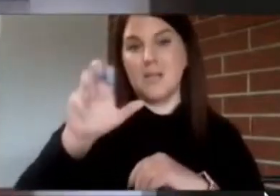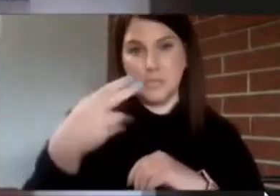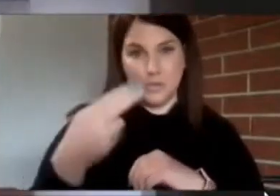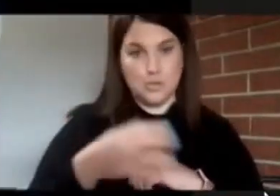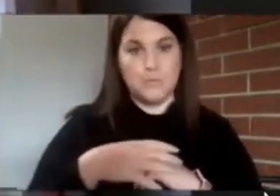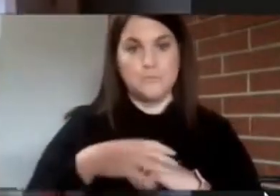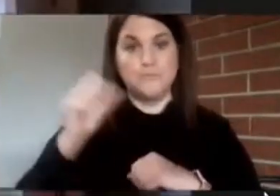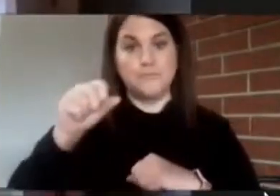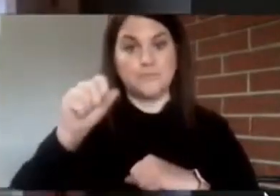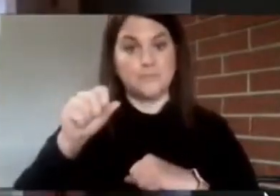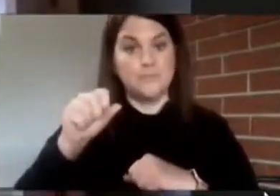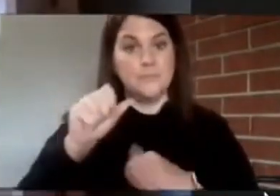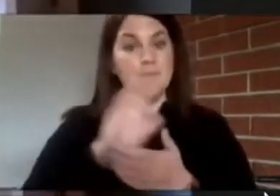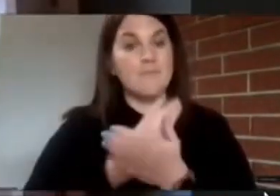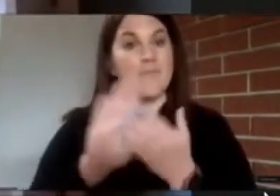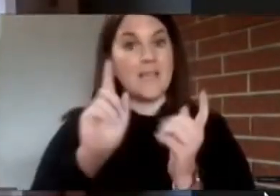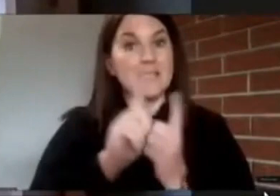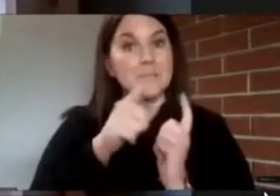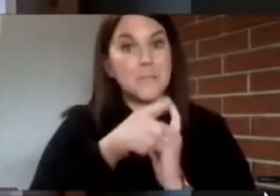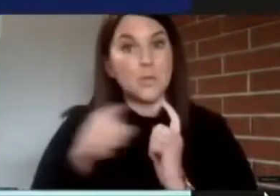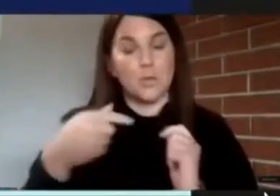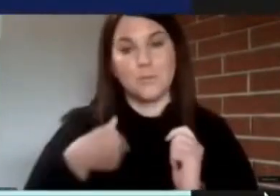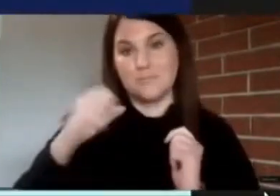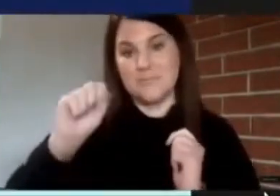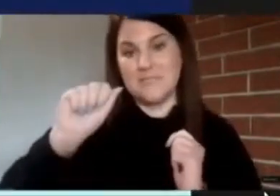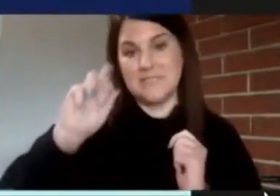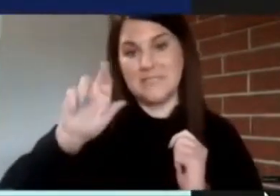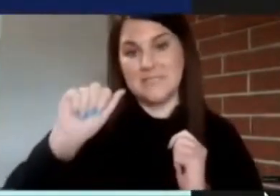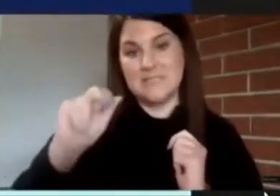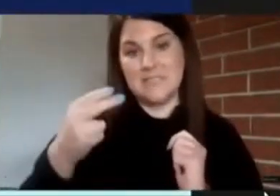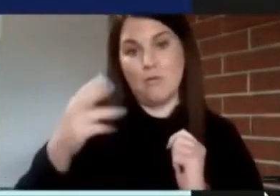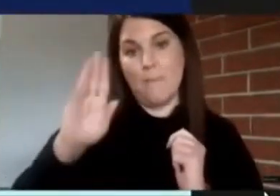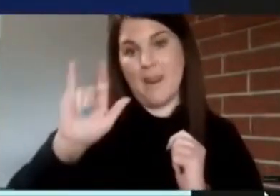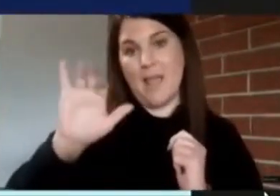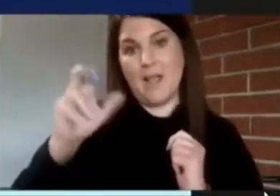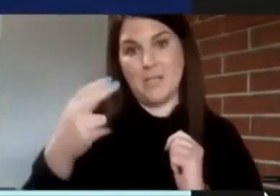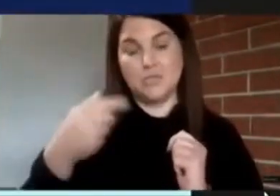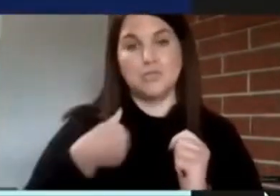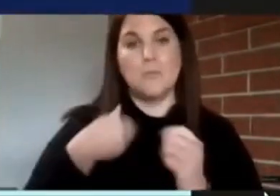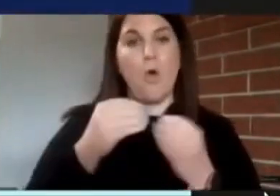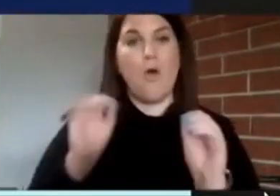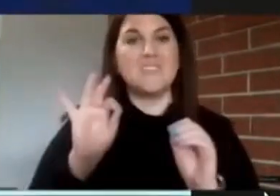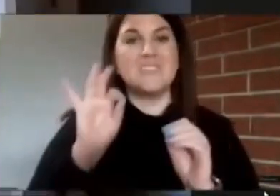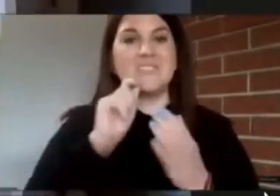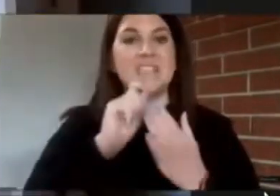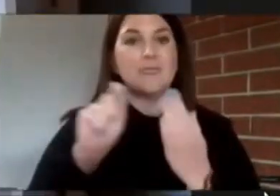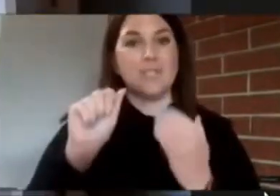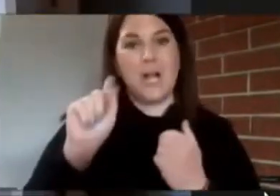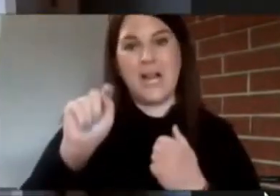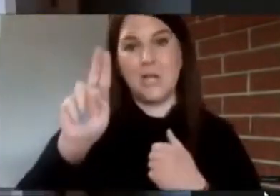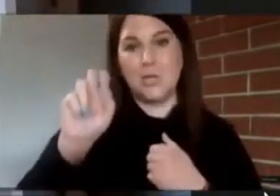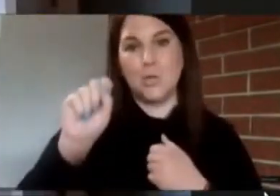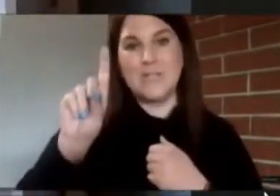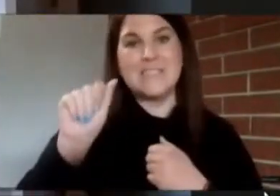It's great to meet you all. Sara Bleich, senior advisor for COVID in the Office of the Secretary at USDA, and I come at this -- from a public health background.